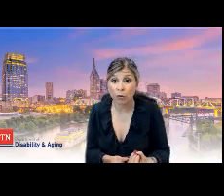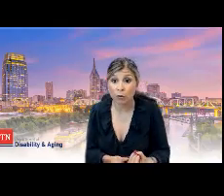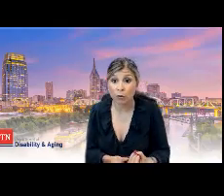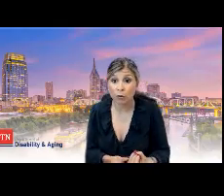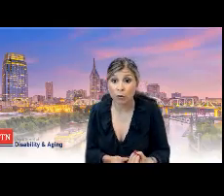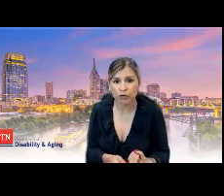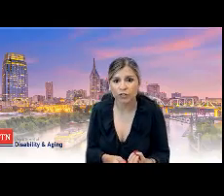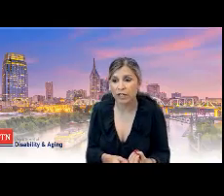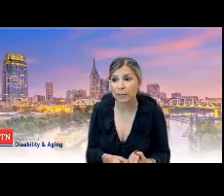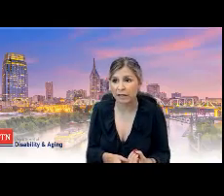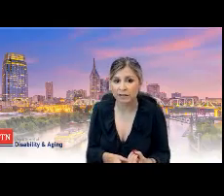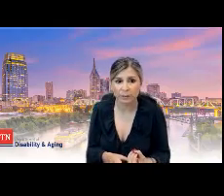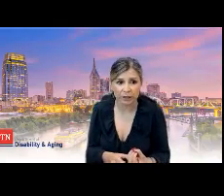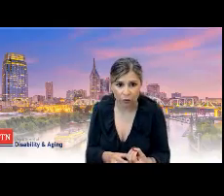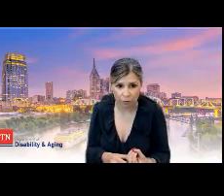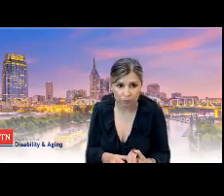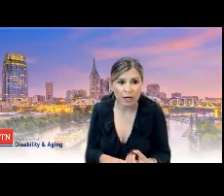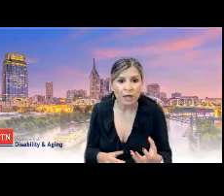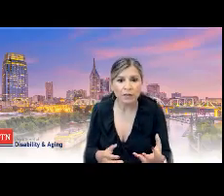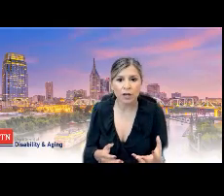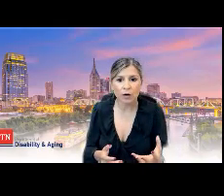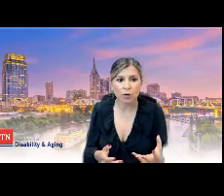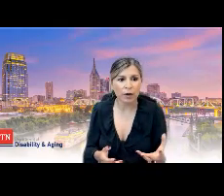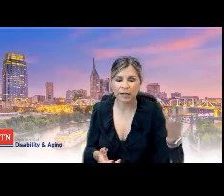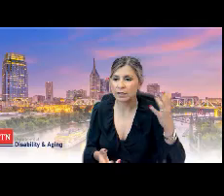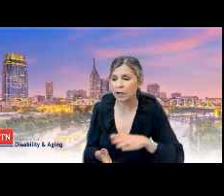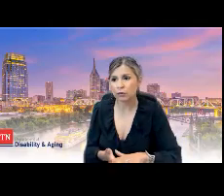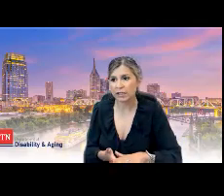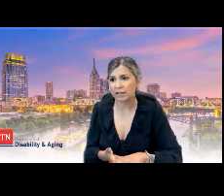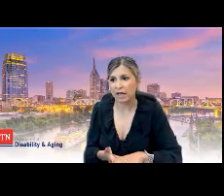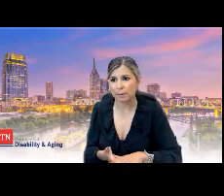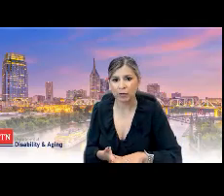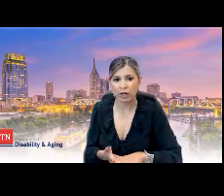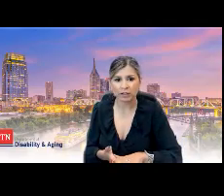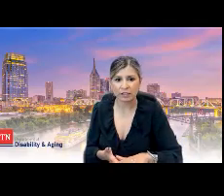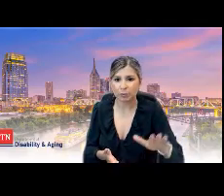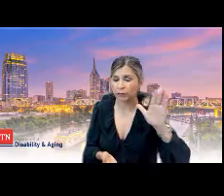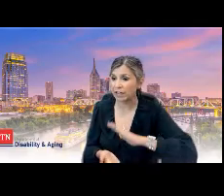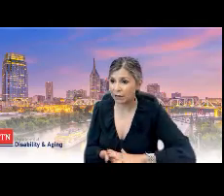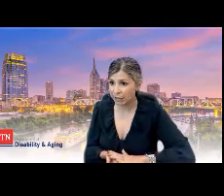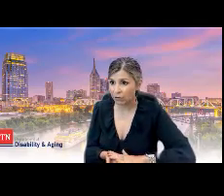hot nutritionally balanced meal at home. So not only does that meal volunteer provide that meal,